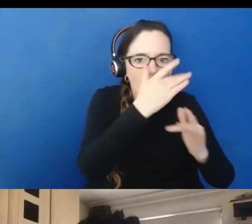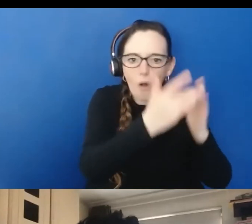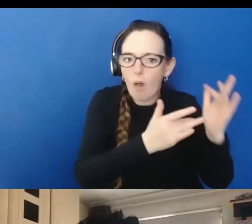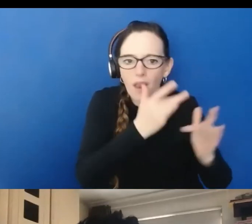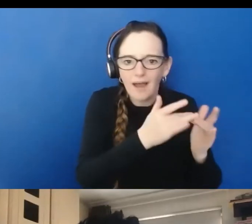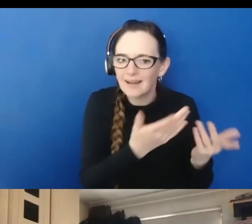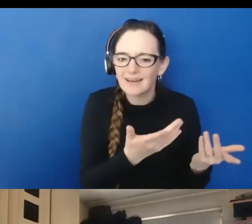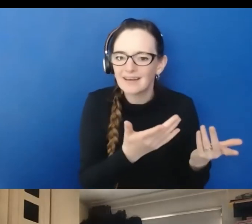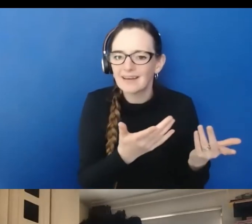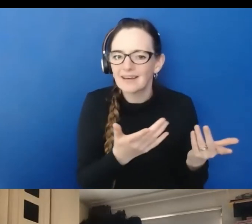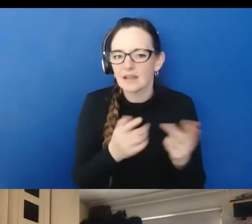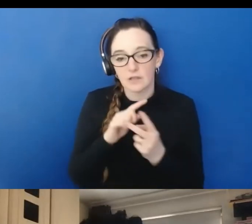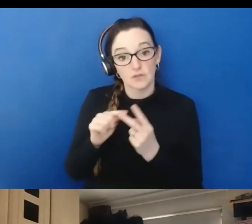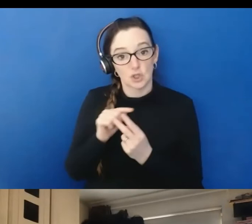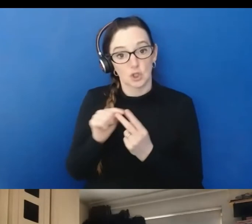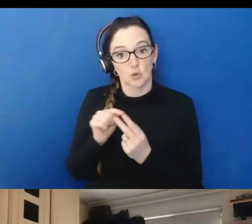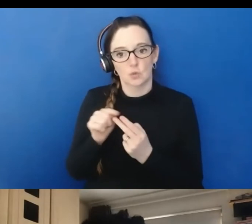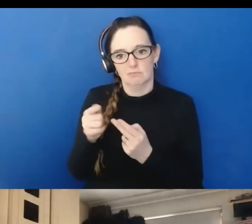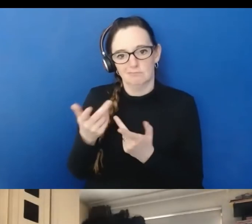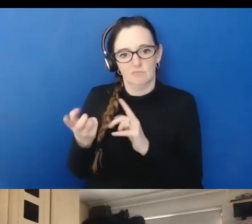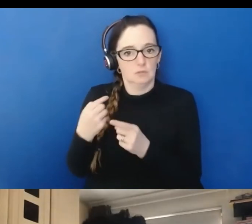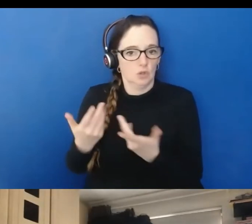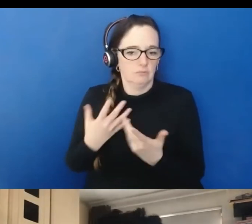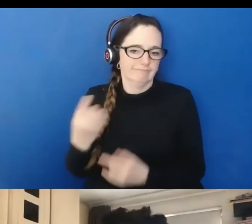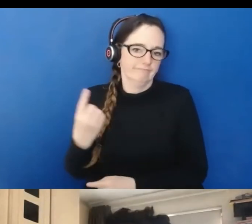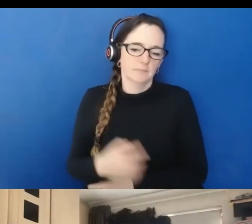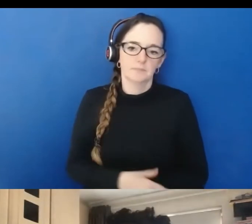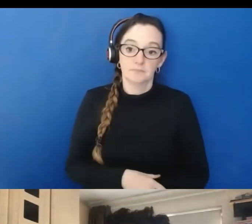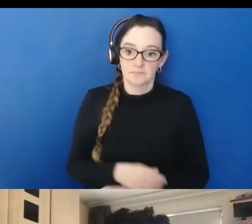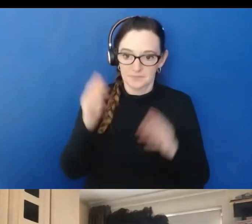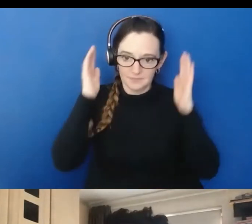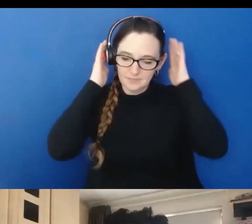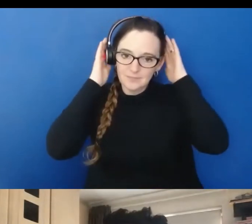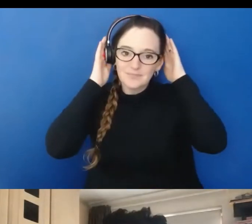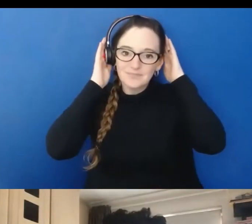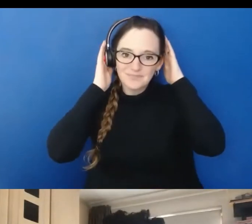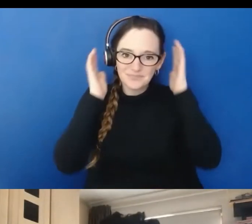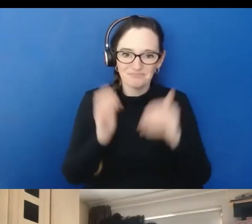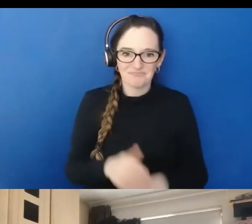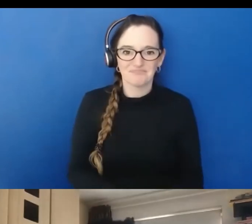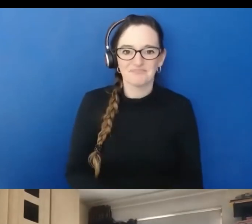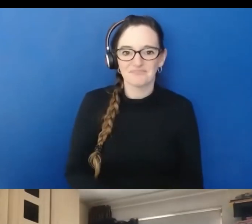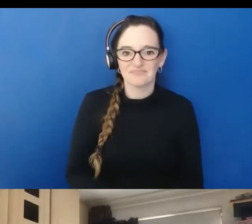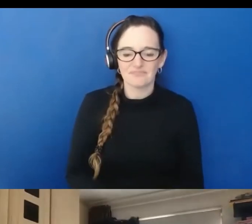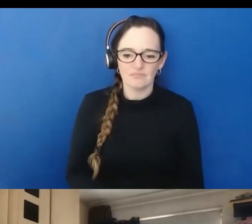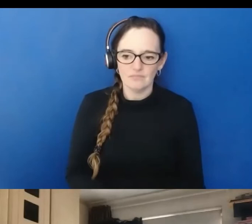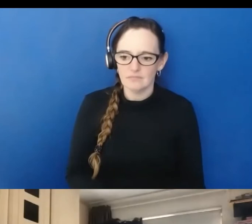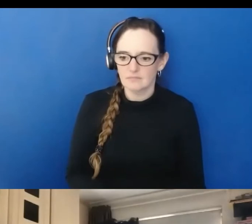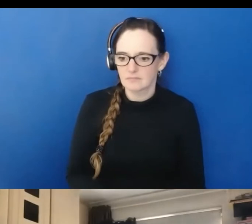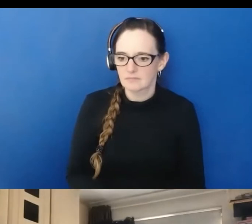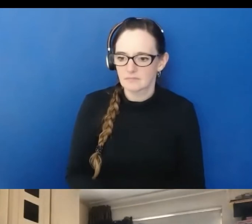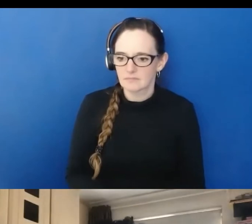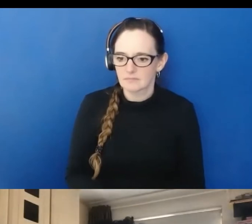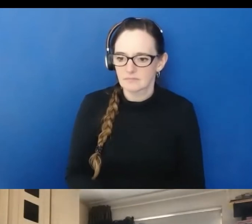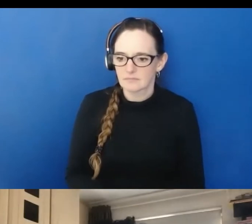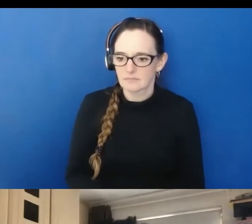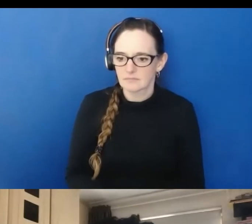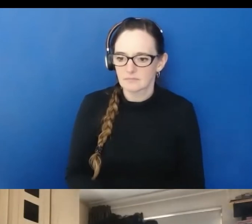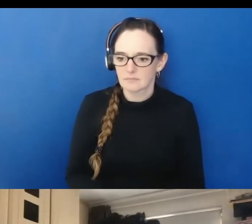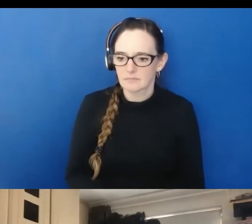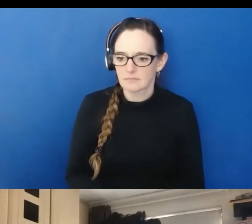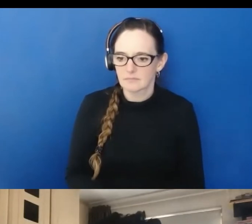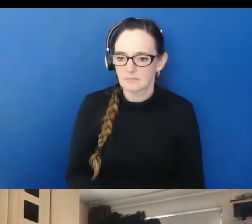So first of all, I just maybe want to say a little bit about